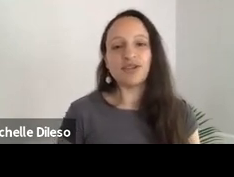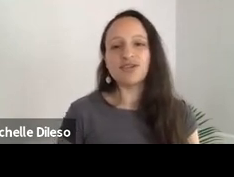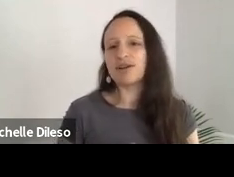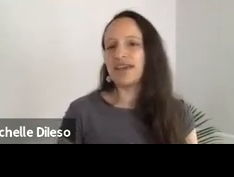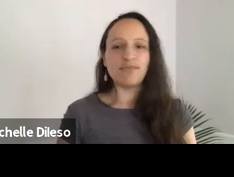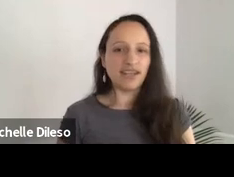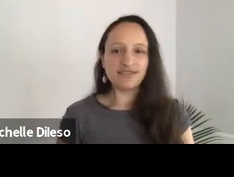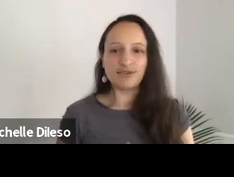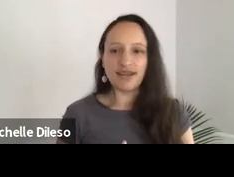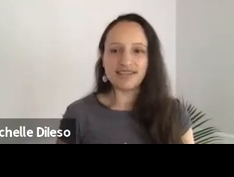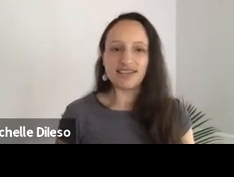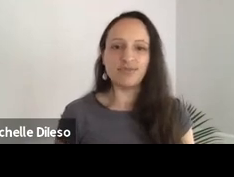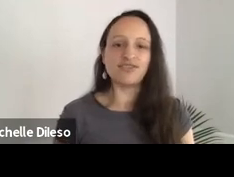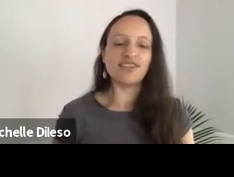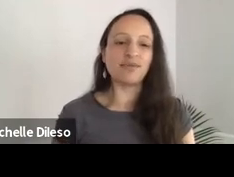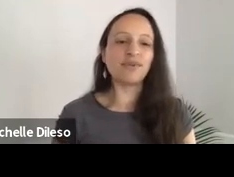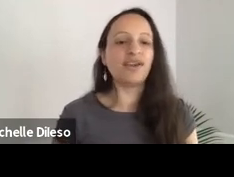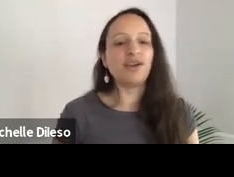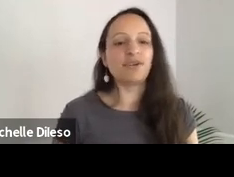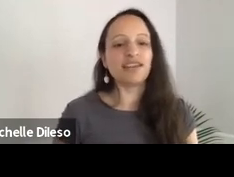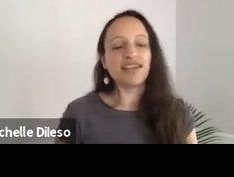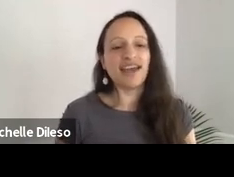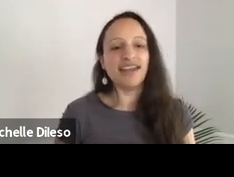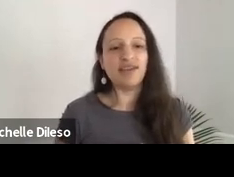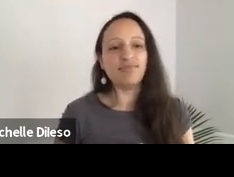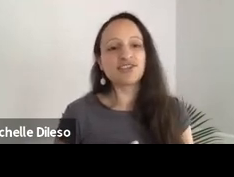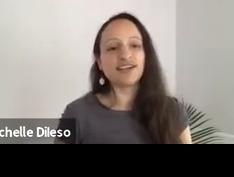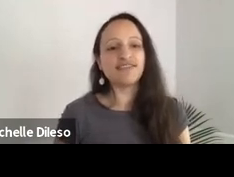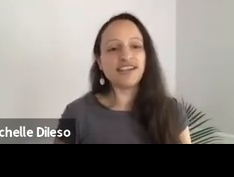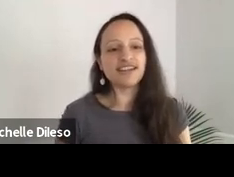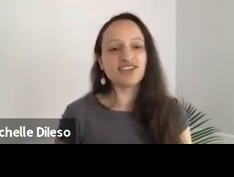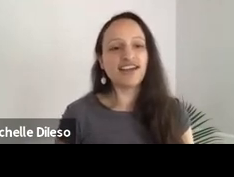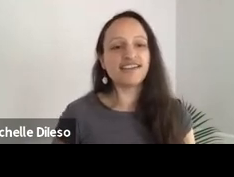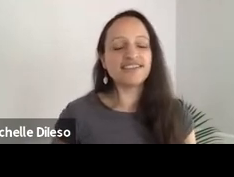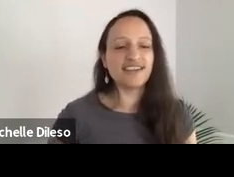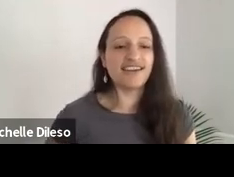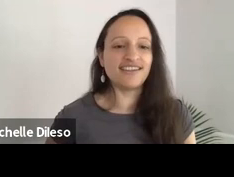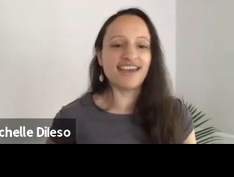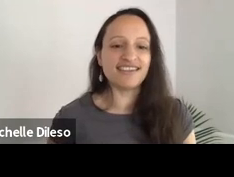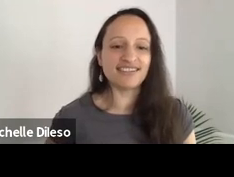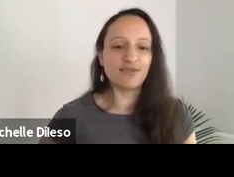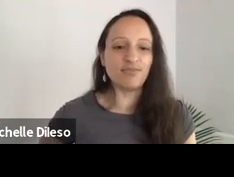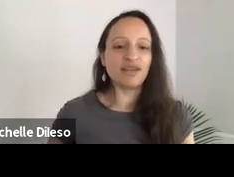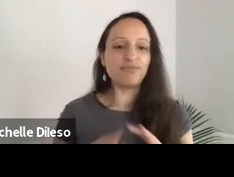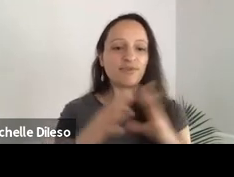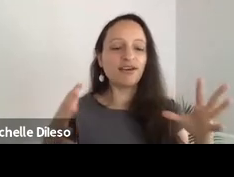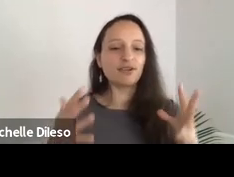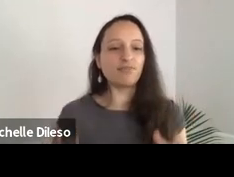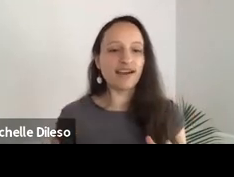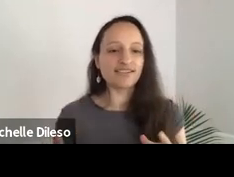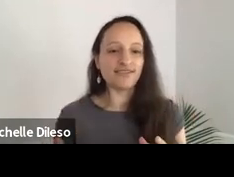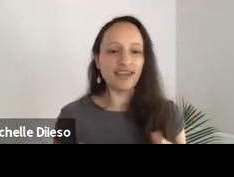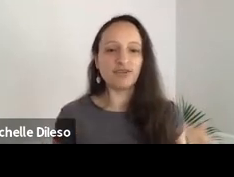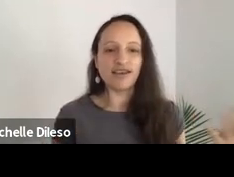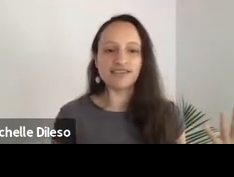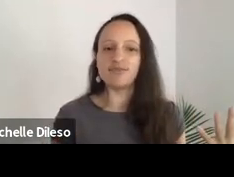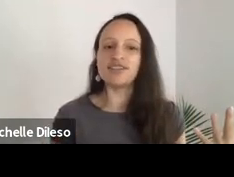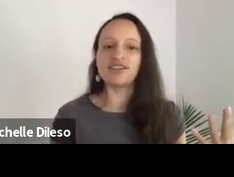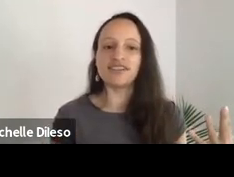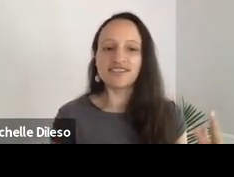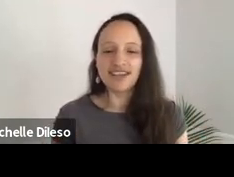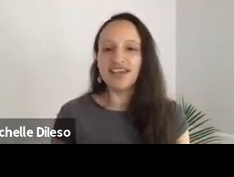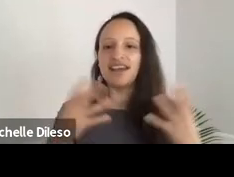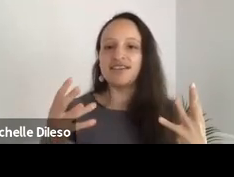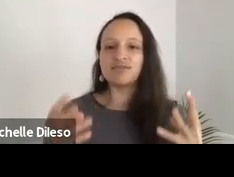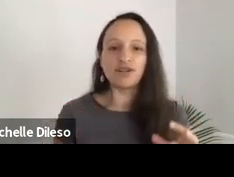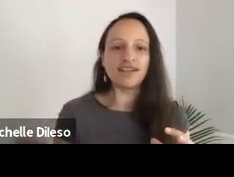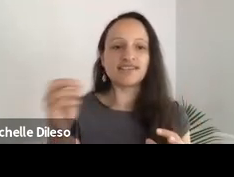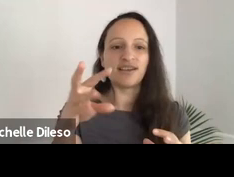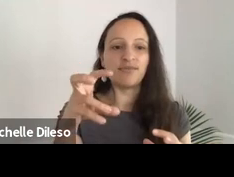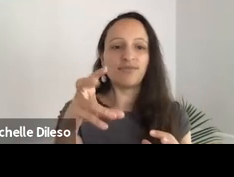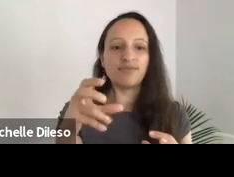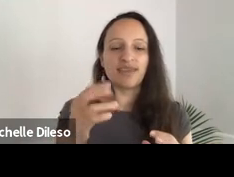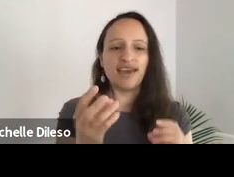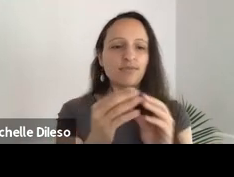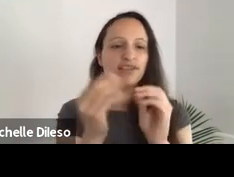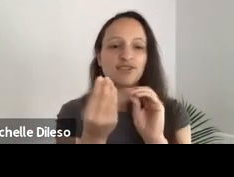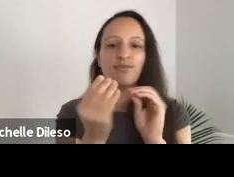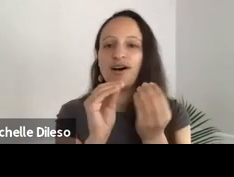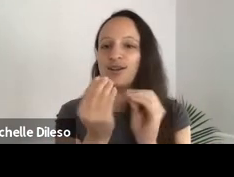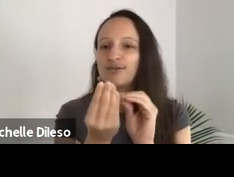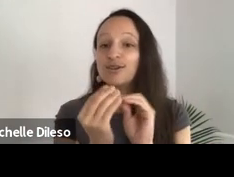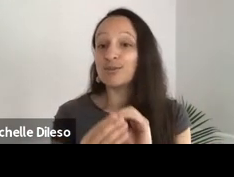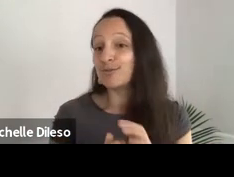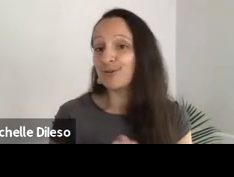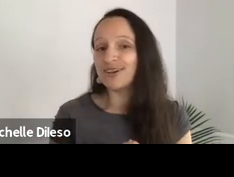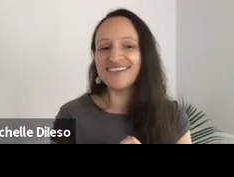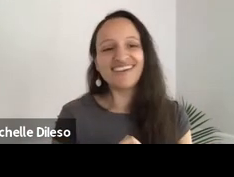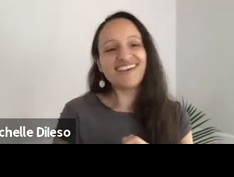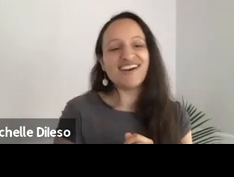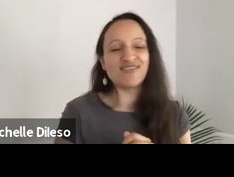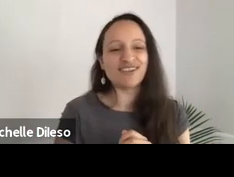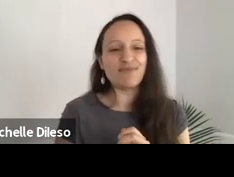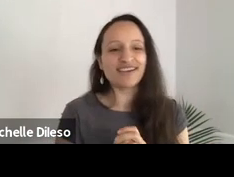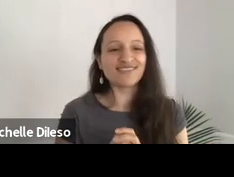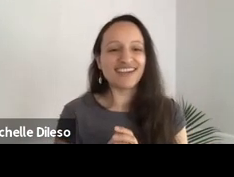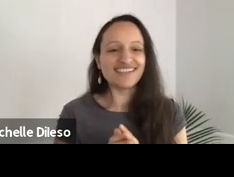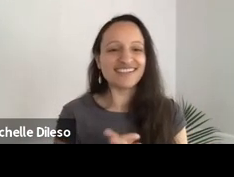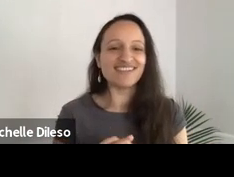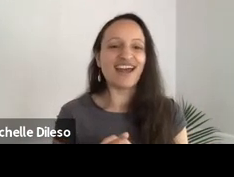And so we do airplay in many different ways in the museum, we're looking at a picture of a young child sitting on a desk with a big covered box fan with lots of materials, and he's putting some, I believe it's a ball of aluminum foil over the box fan